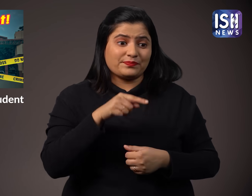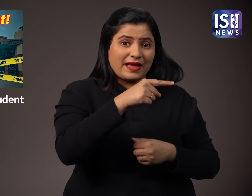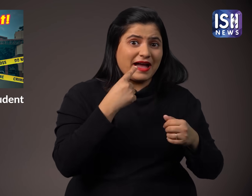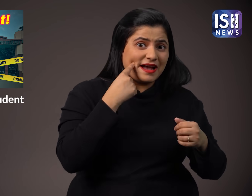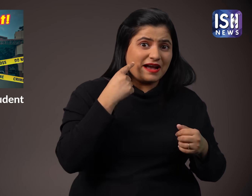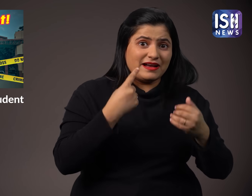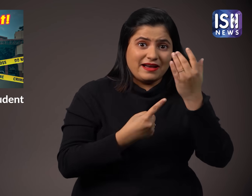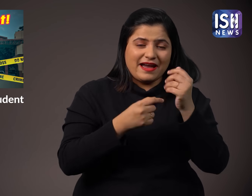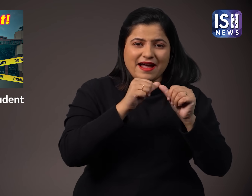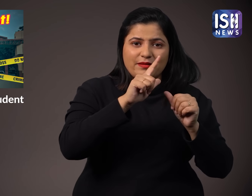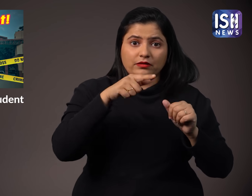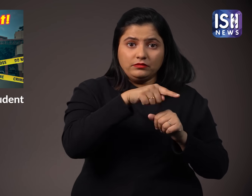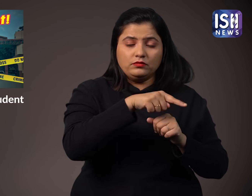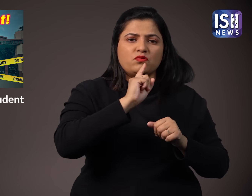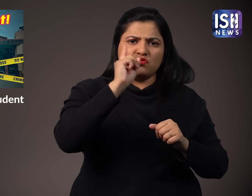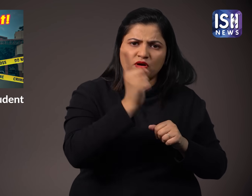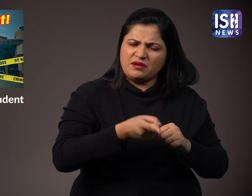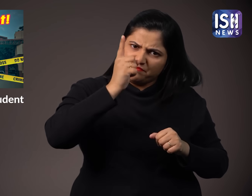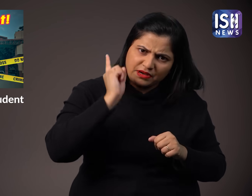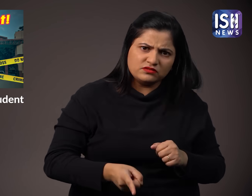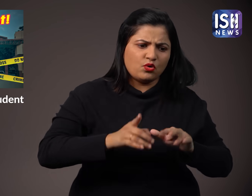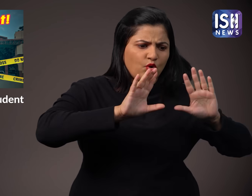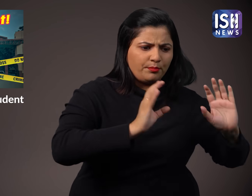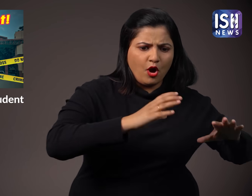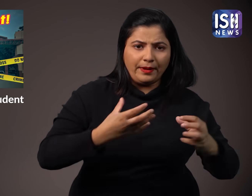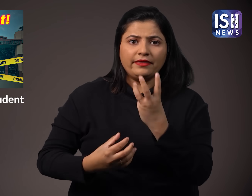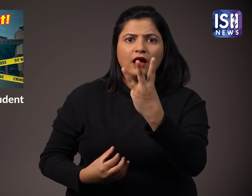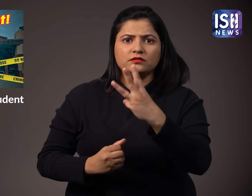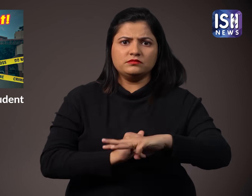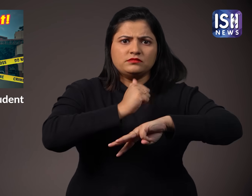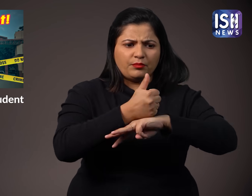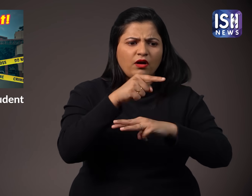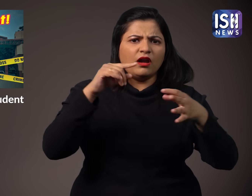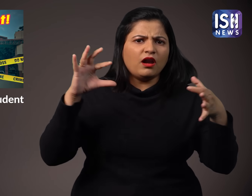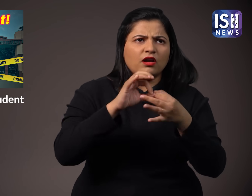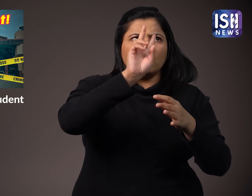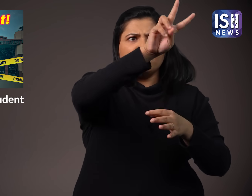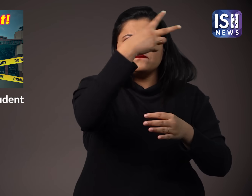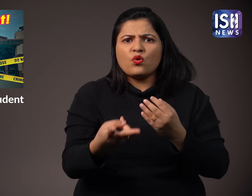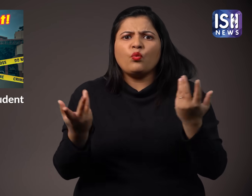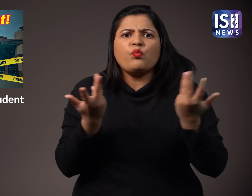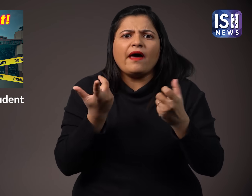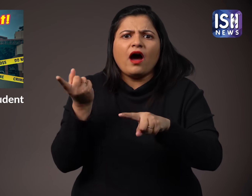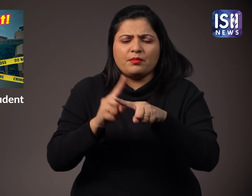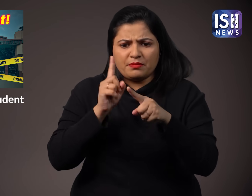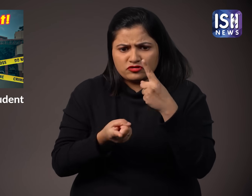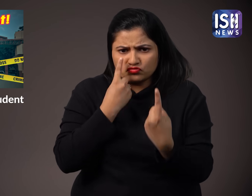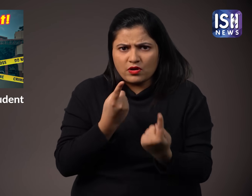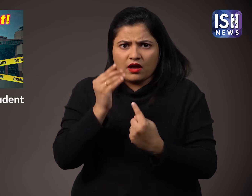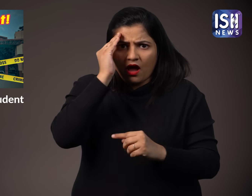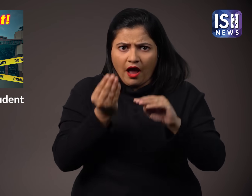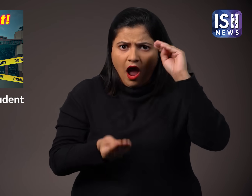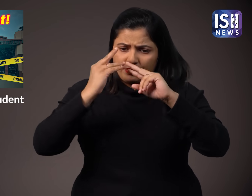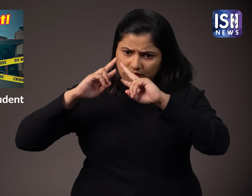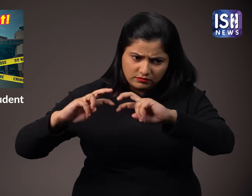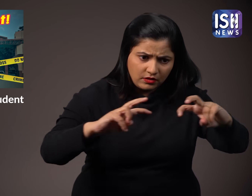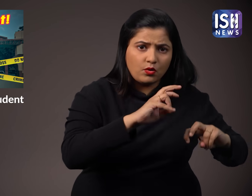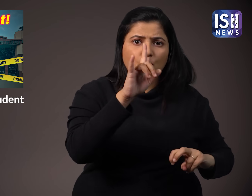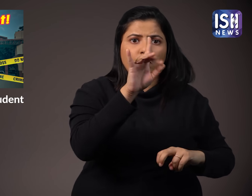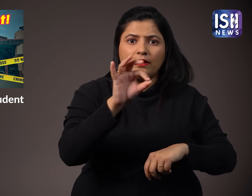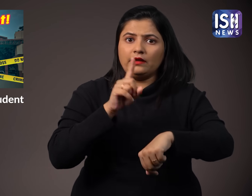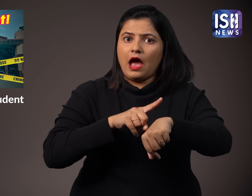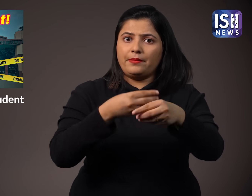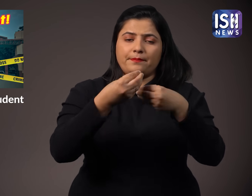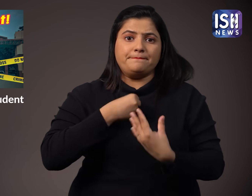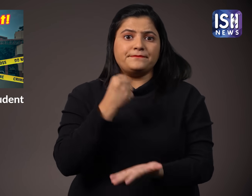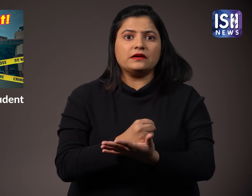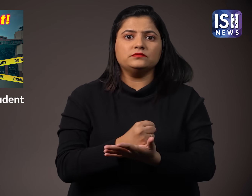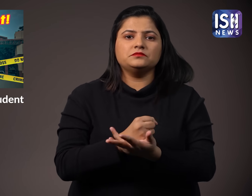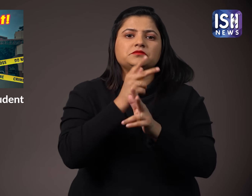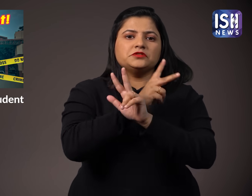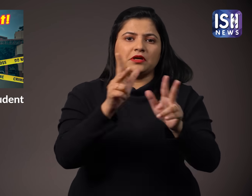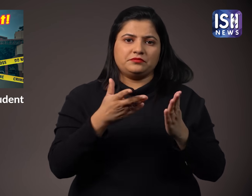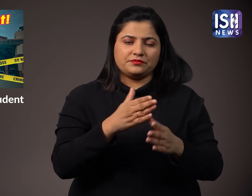The college has ordered a 3-member committee to investigate the incident and give an update within a week.